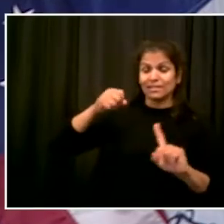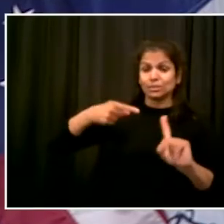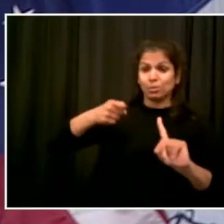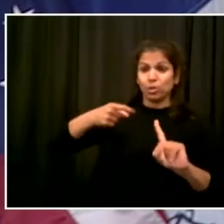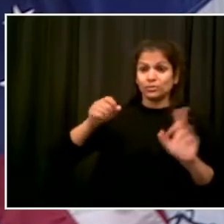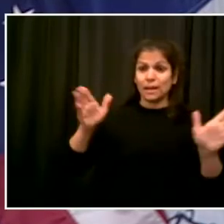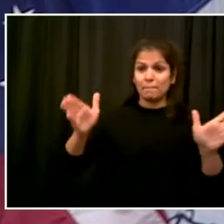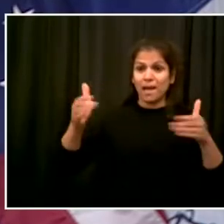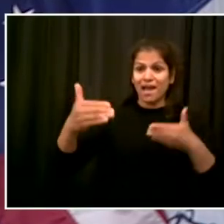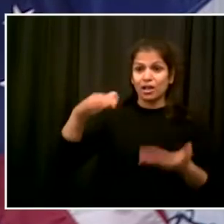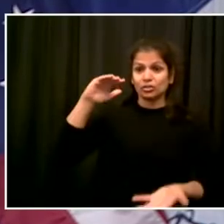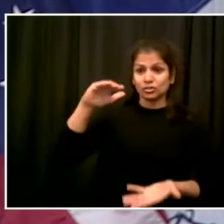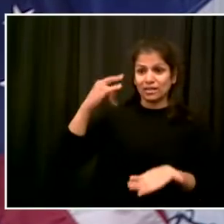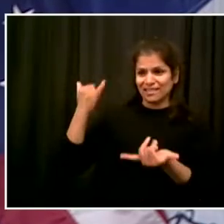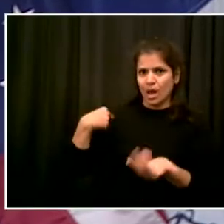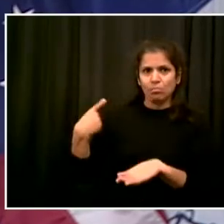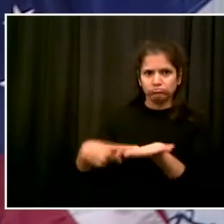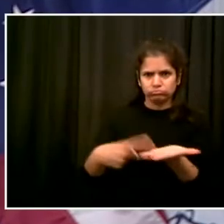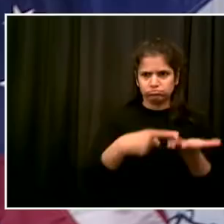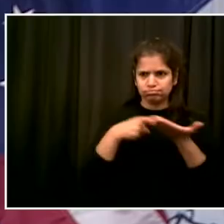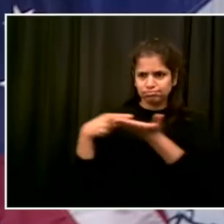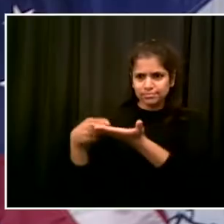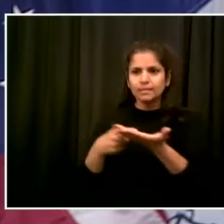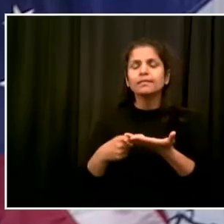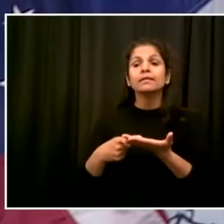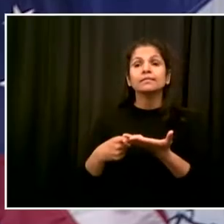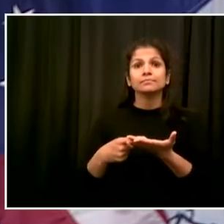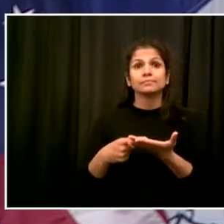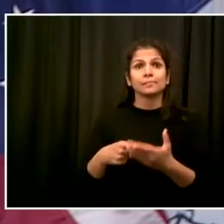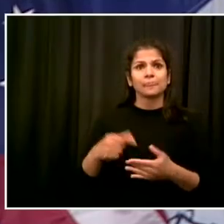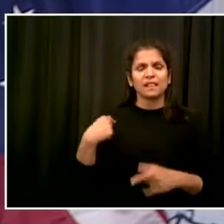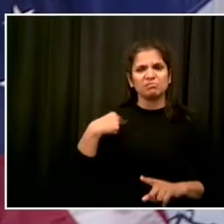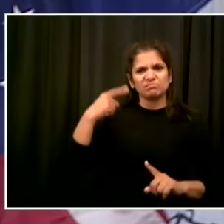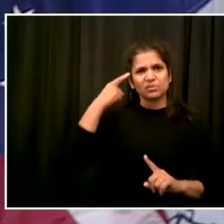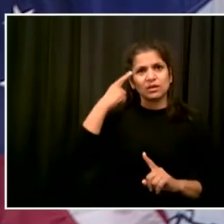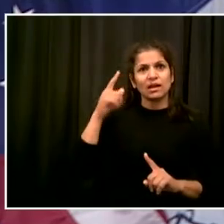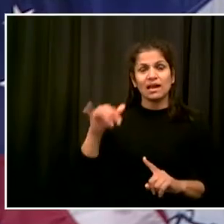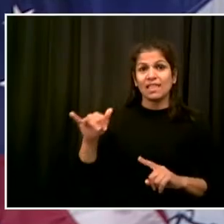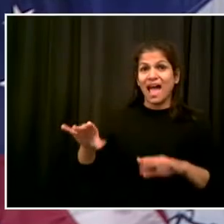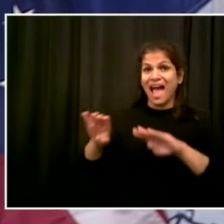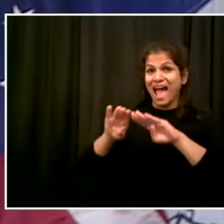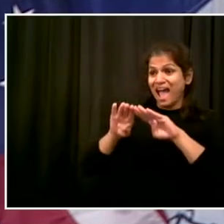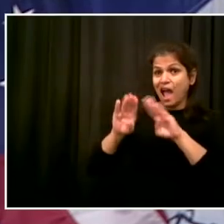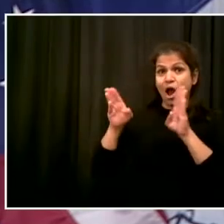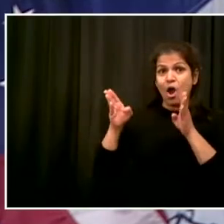DO NOT PAY THEIR